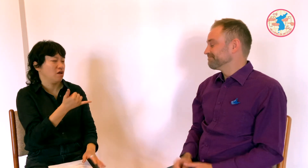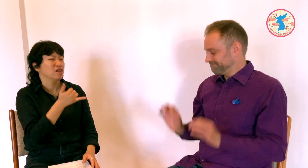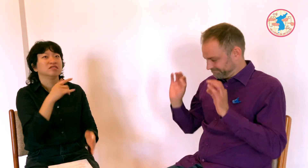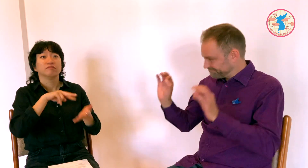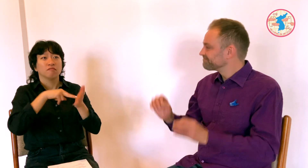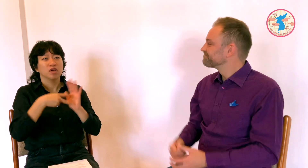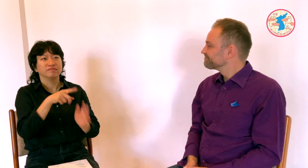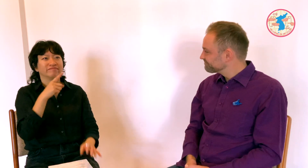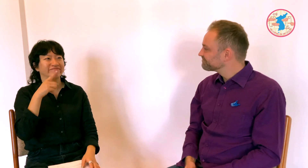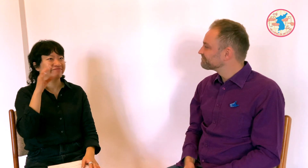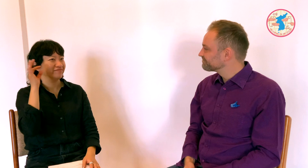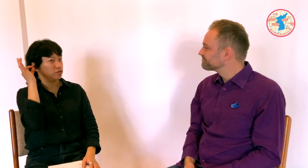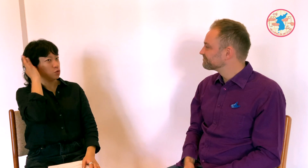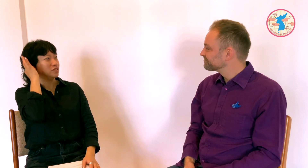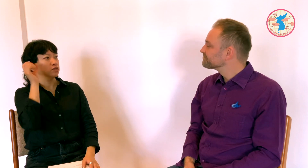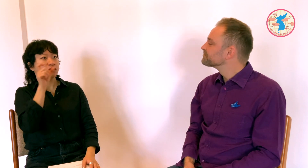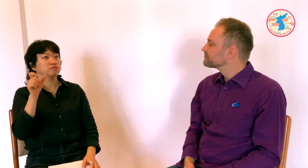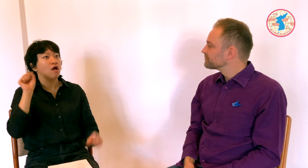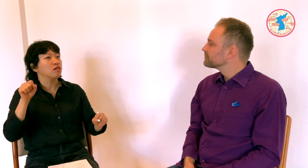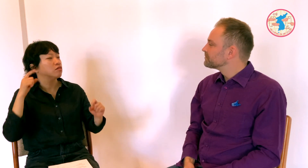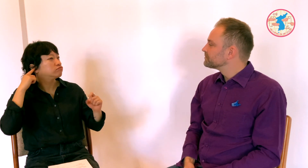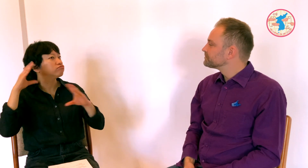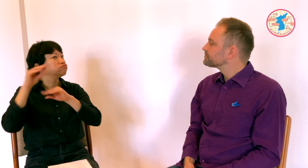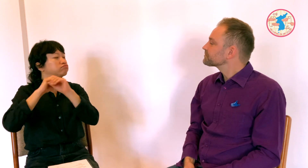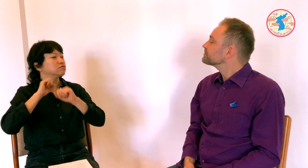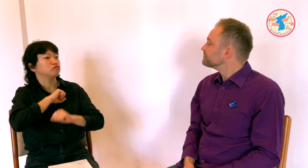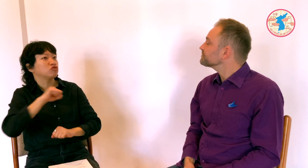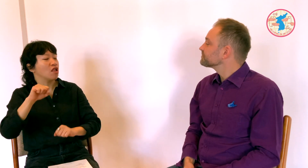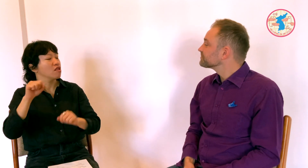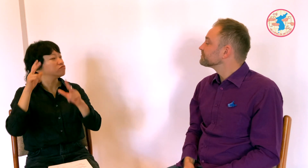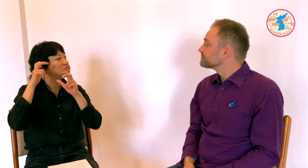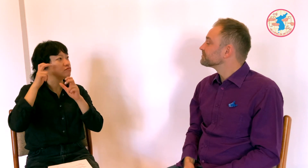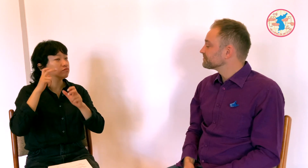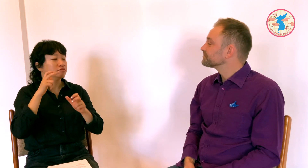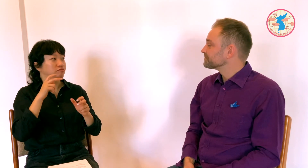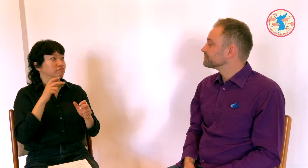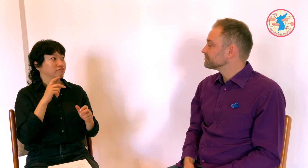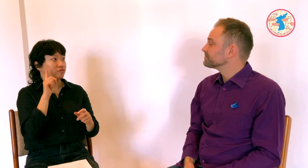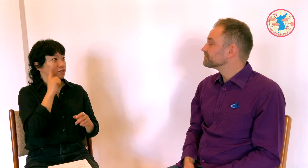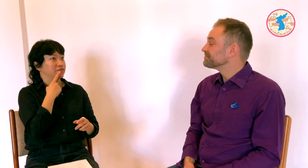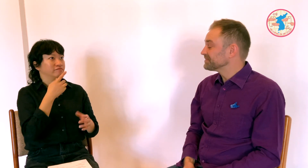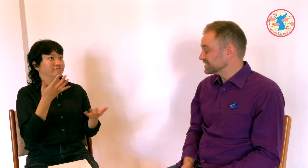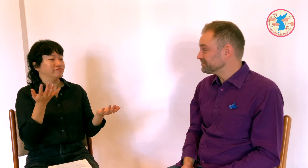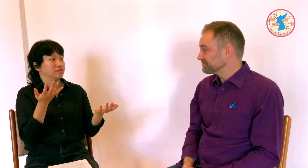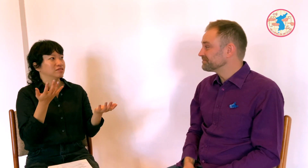Robert: That's correct, yes. Hyemi: Hearing people are able to access information quicker compared to Deaf Koreans.